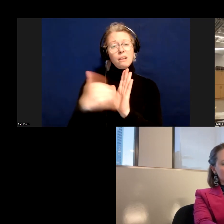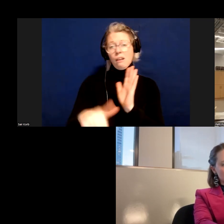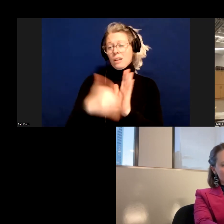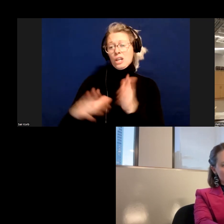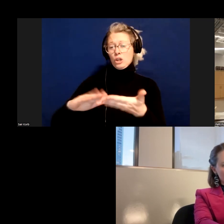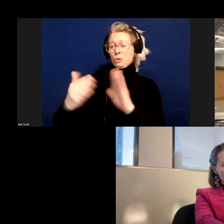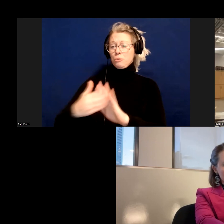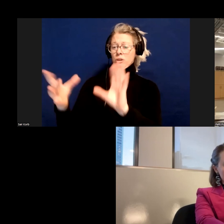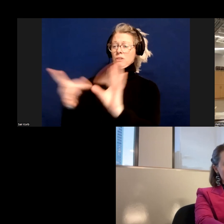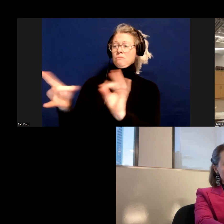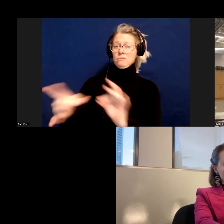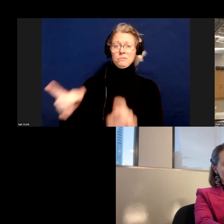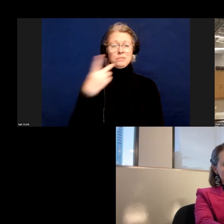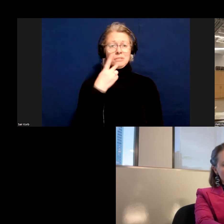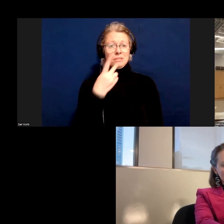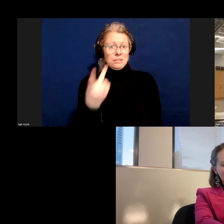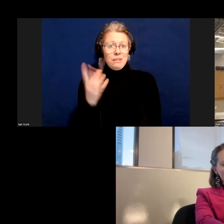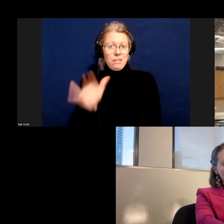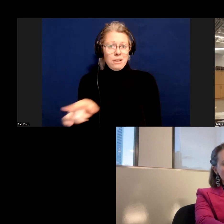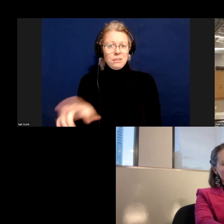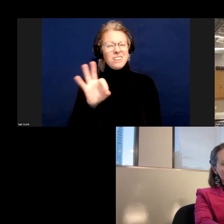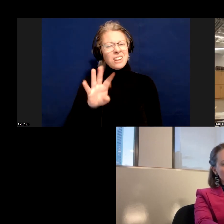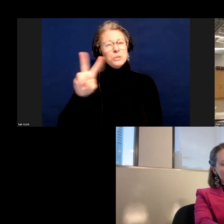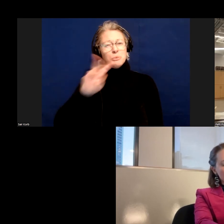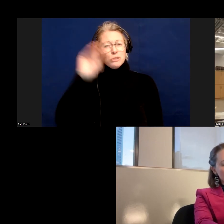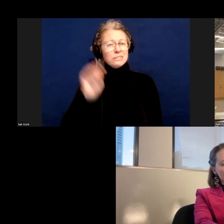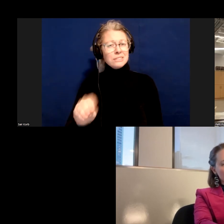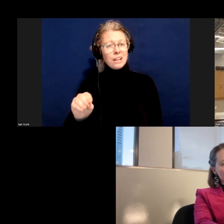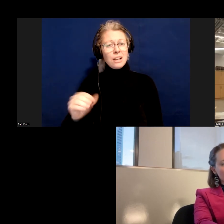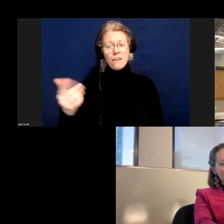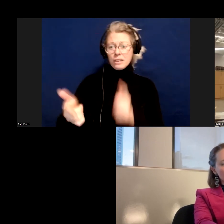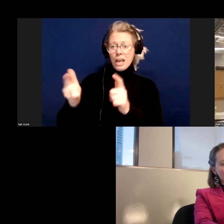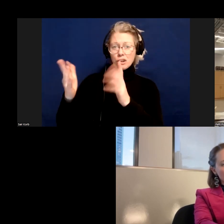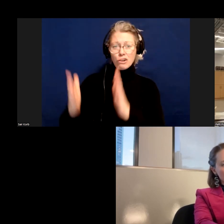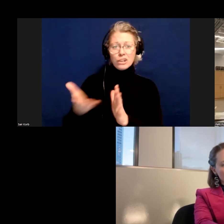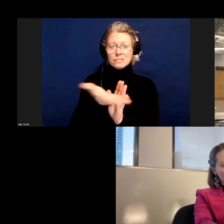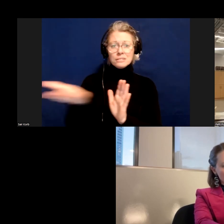including Calgarians — 92 per cent of Calgarians engaged with the arts over the pandemic, and